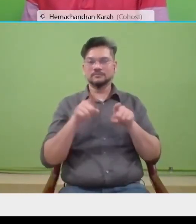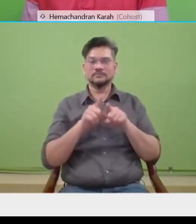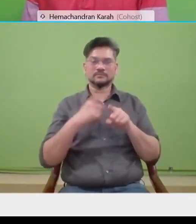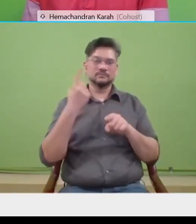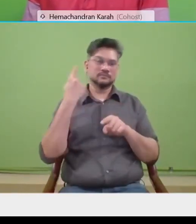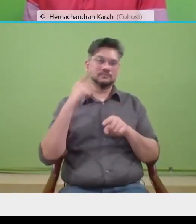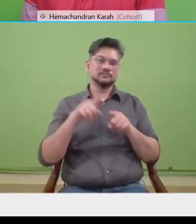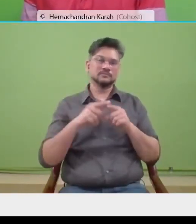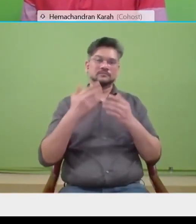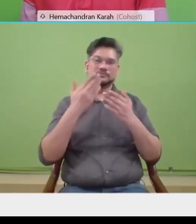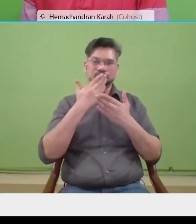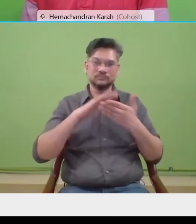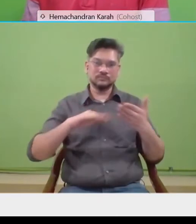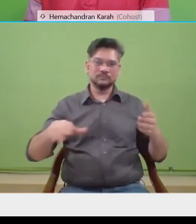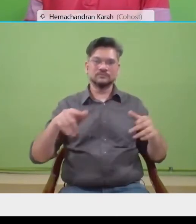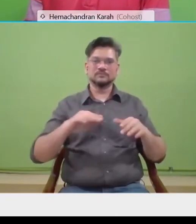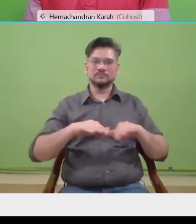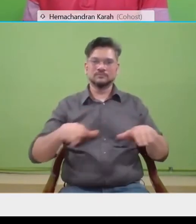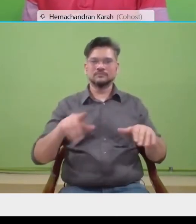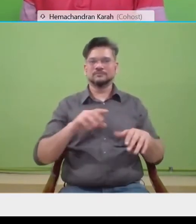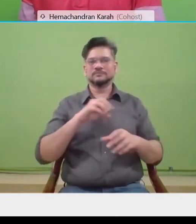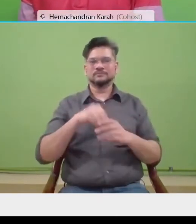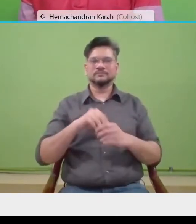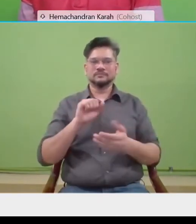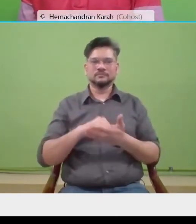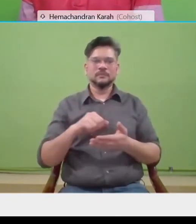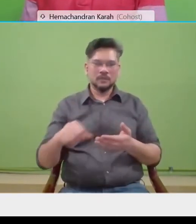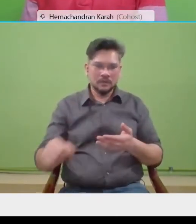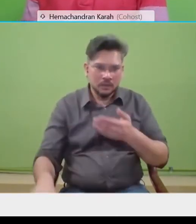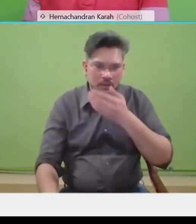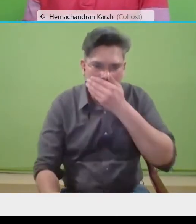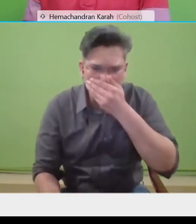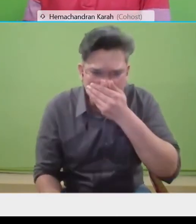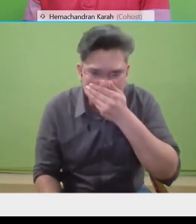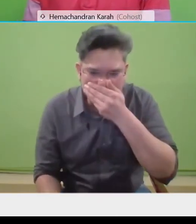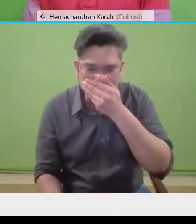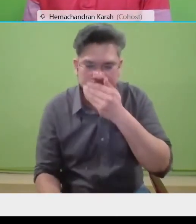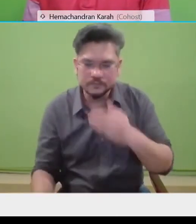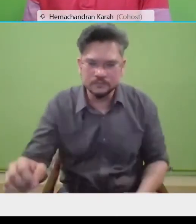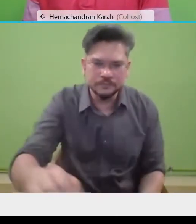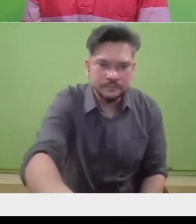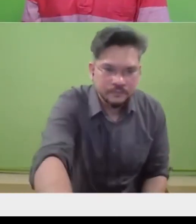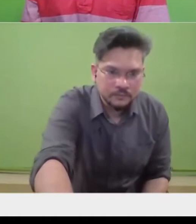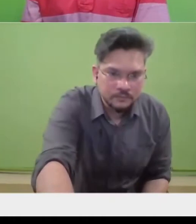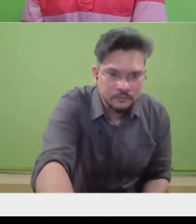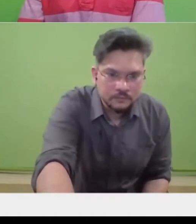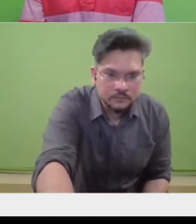with children yes one was this that we experienced we are running projects in